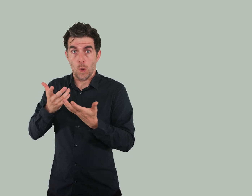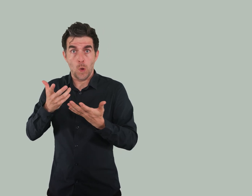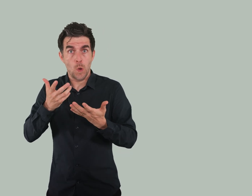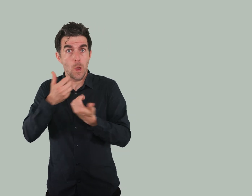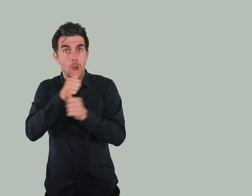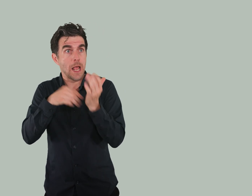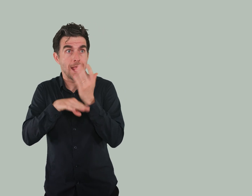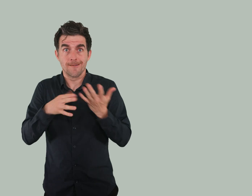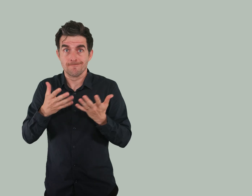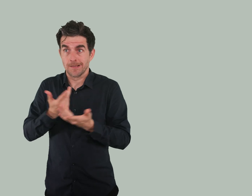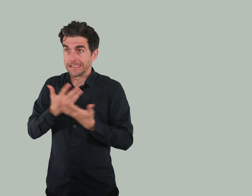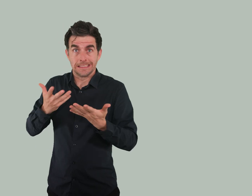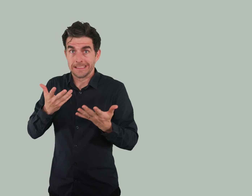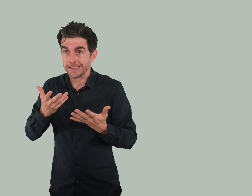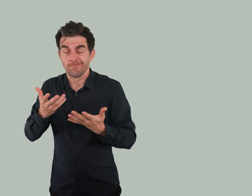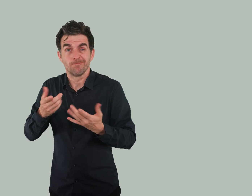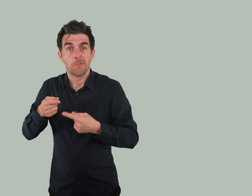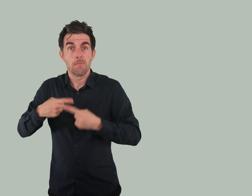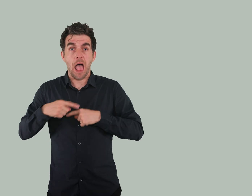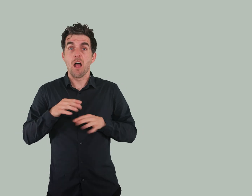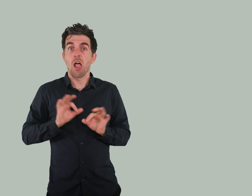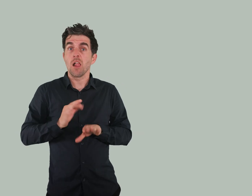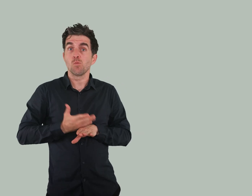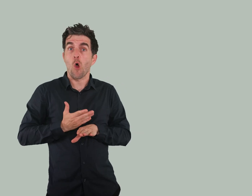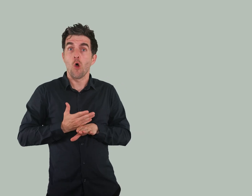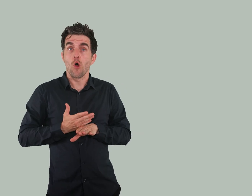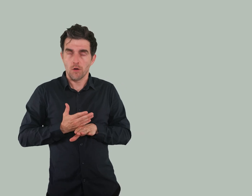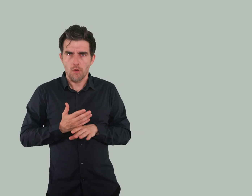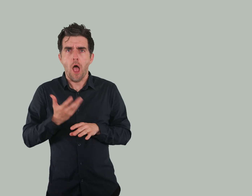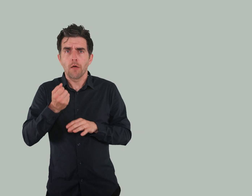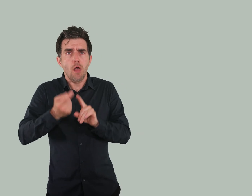or move from insecurity into unemployment.